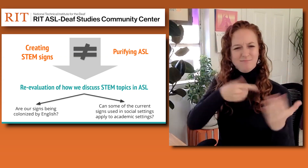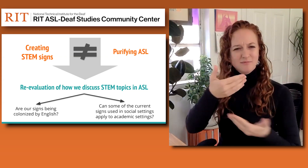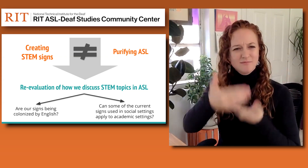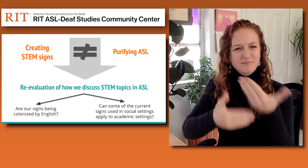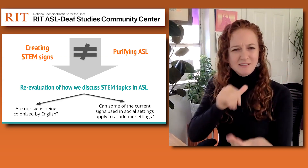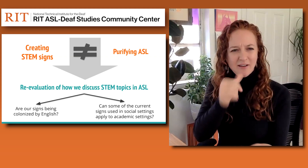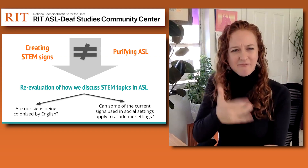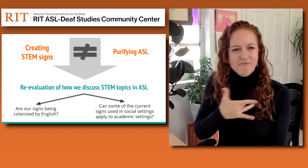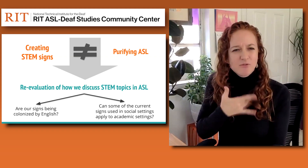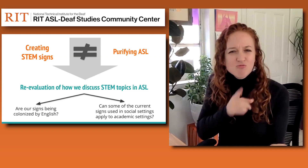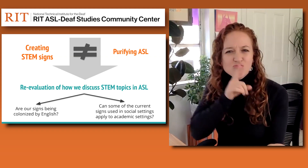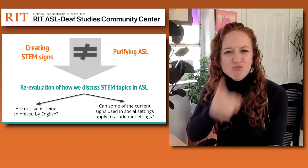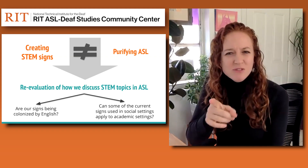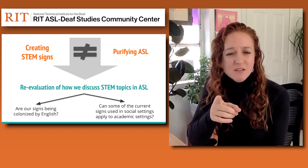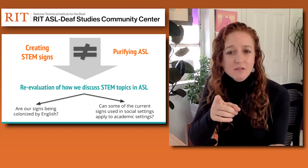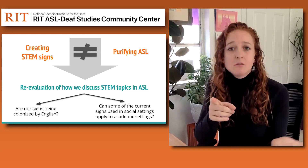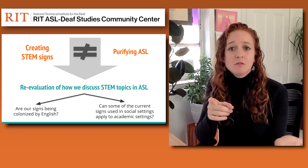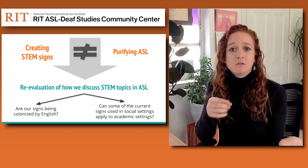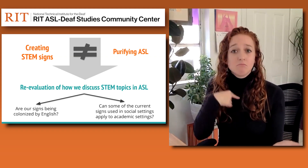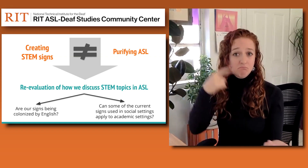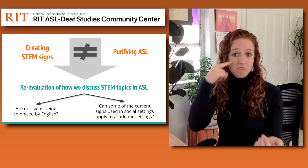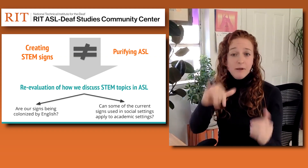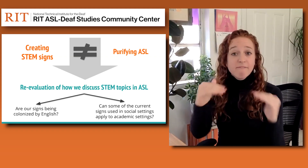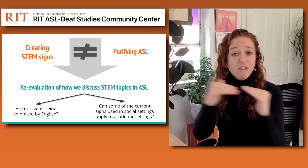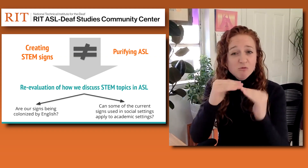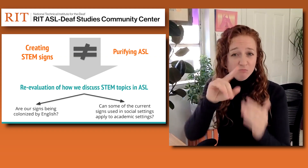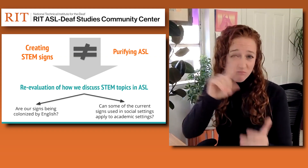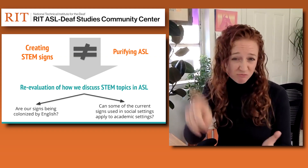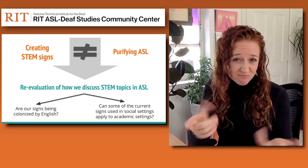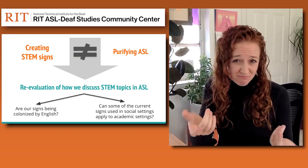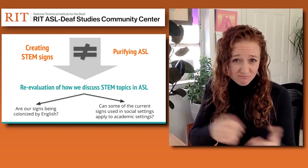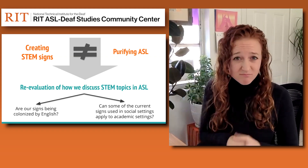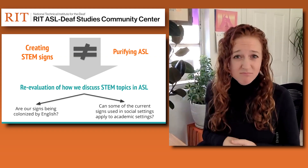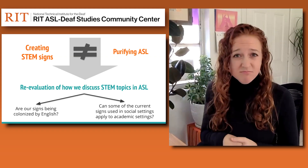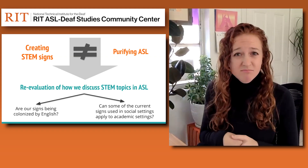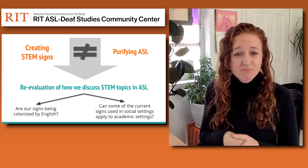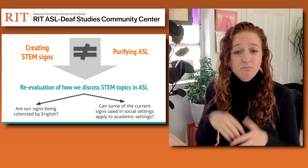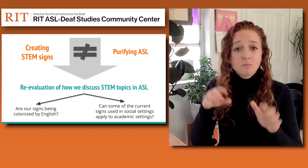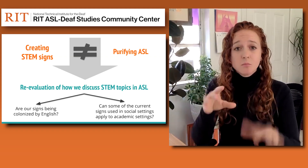"and it's not... it's false. It doesn't feel real or natural." And that's a fair question.